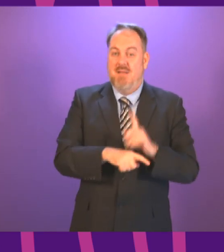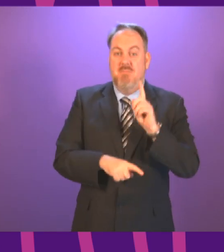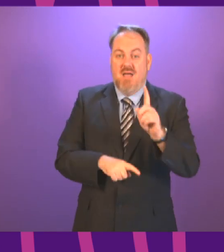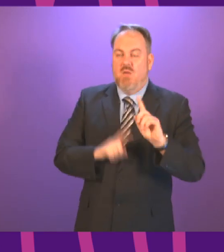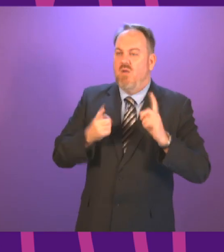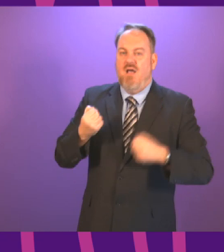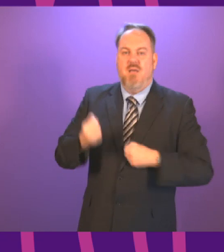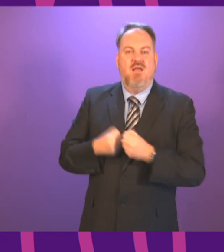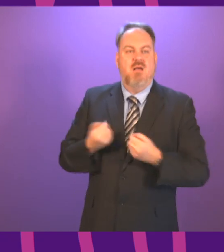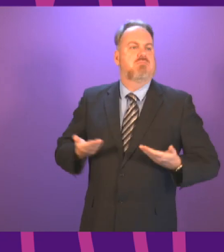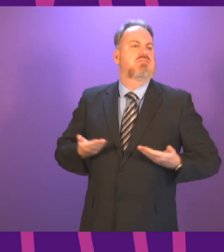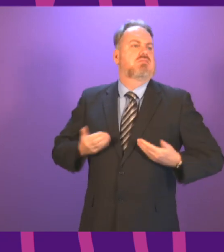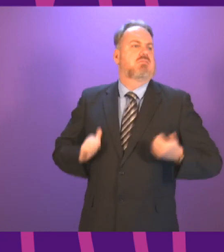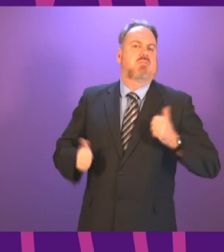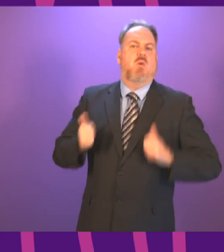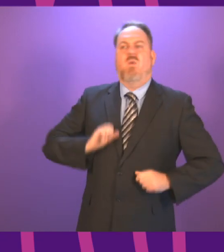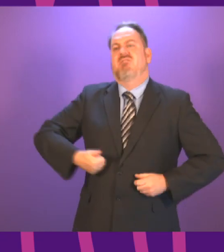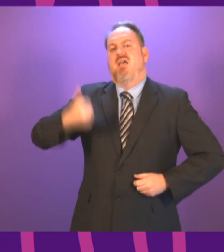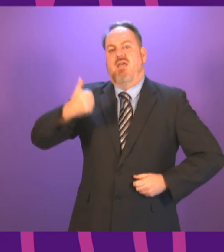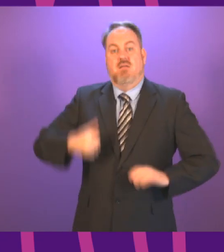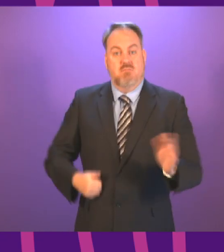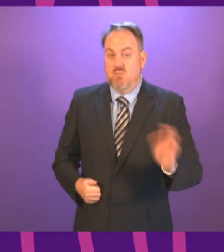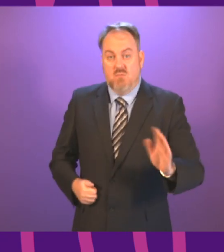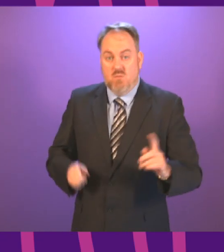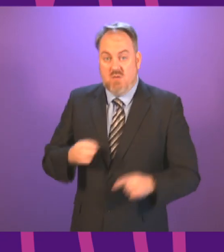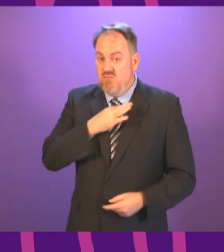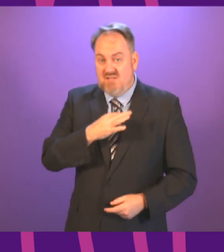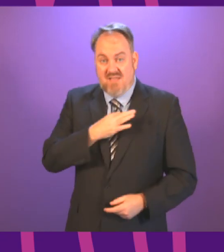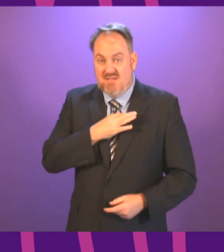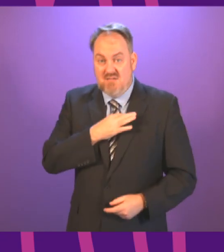However, we have no room at all for complacency. That is why, when we review, on Tuesday, the